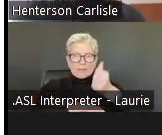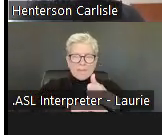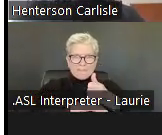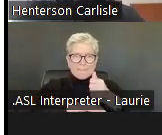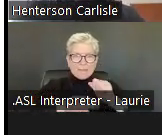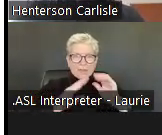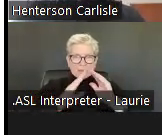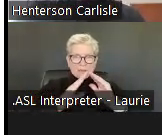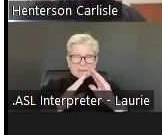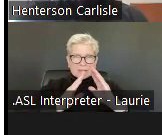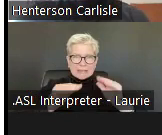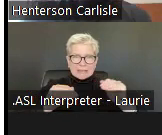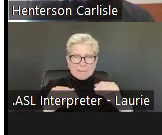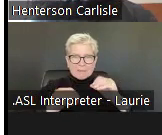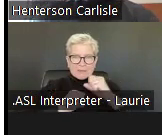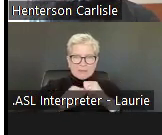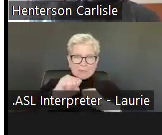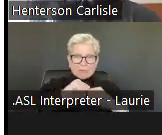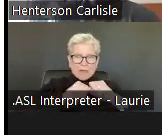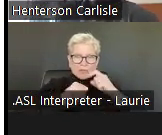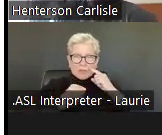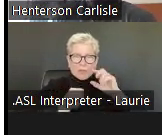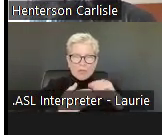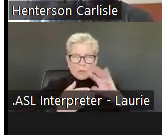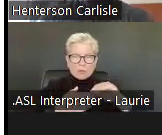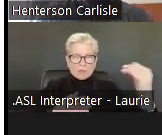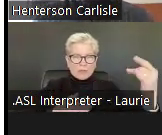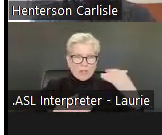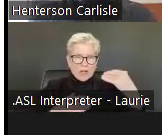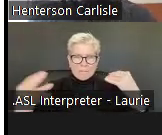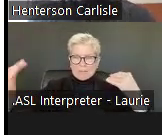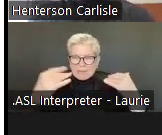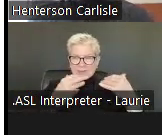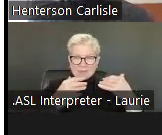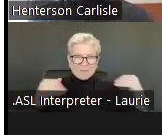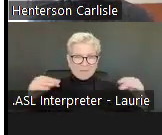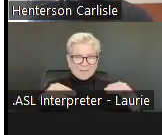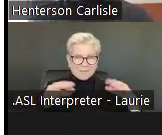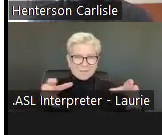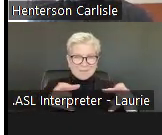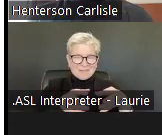for students incoming; and then as you get to August and September,